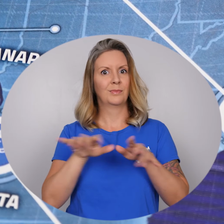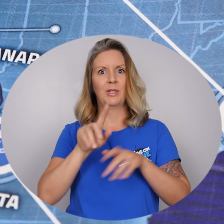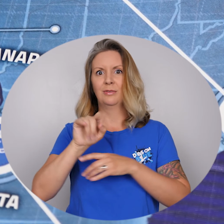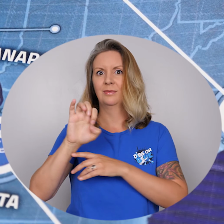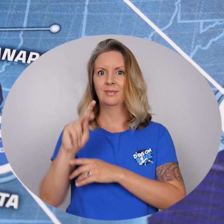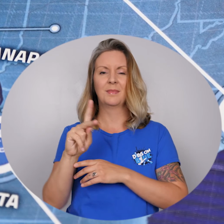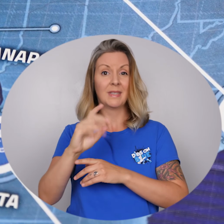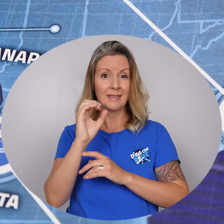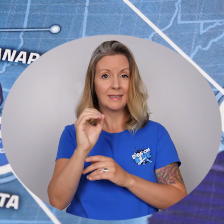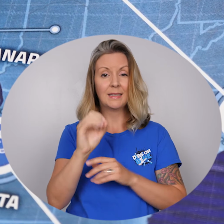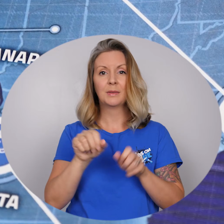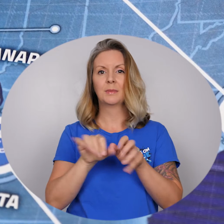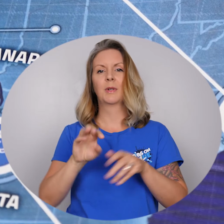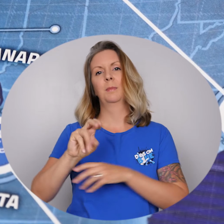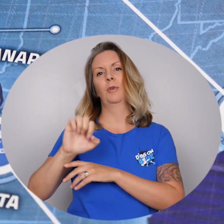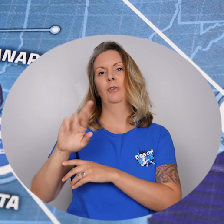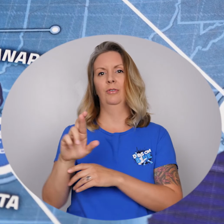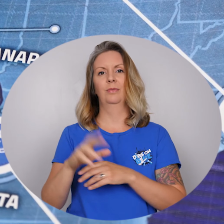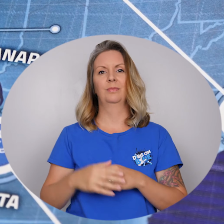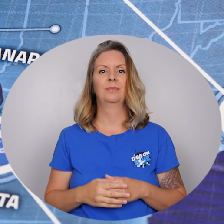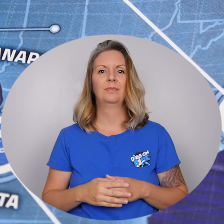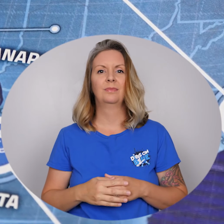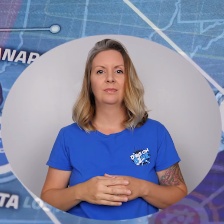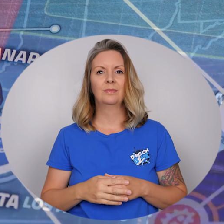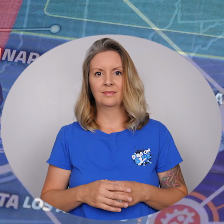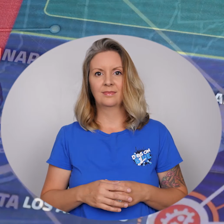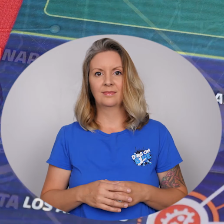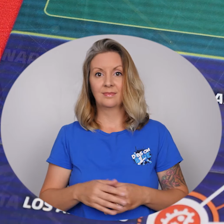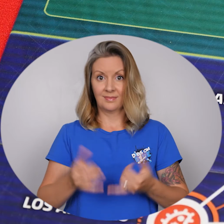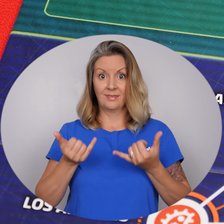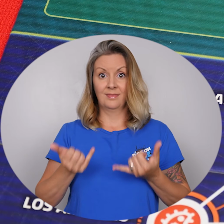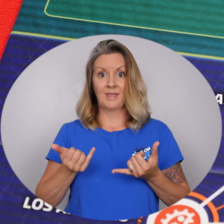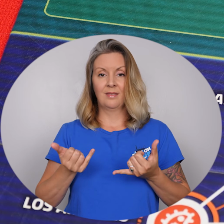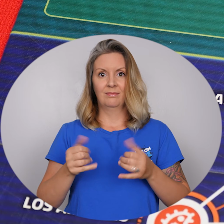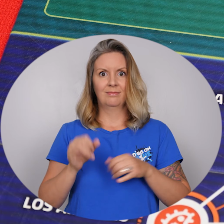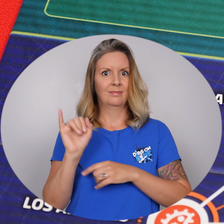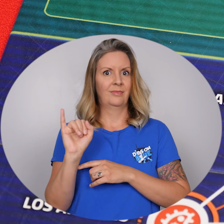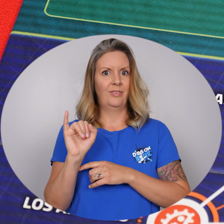on the ‘0’ space you put this outbreak marker. Then take this Infection Rate Marker